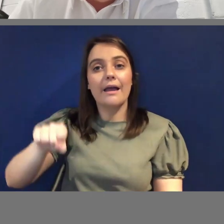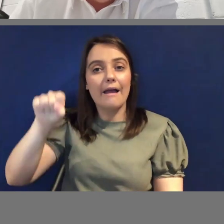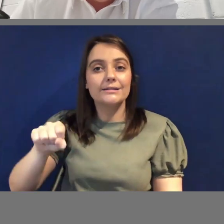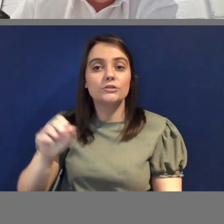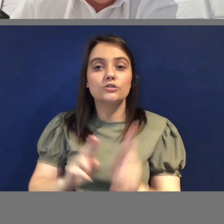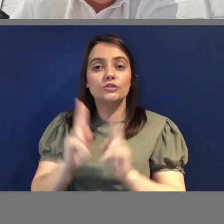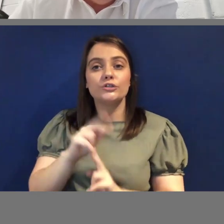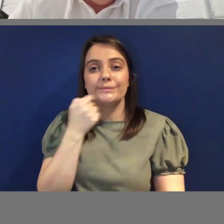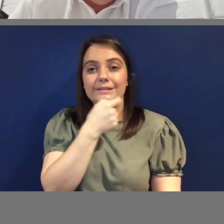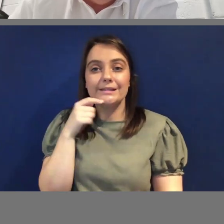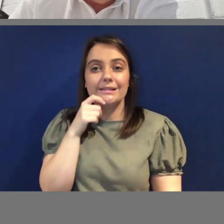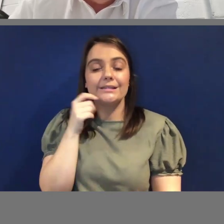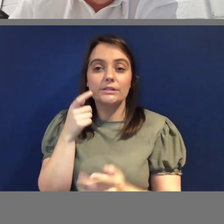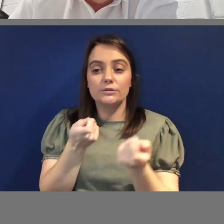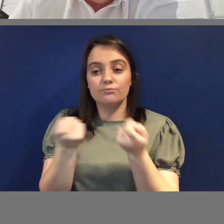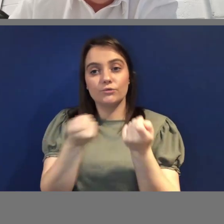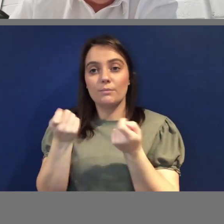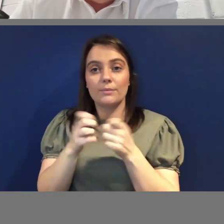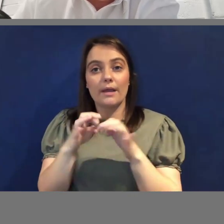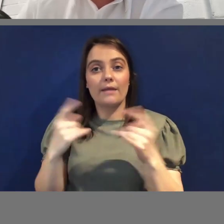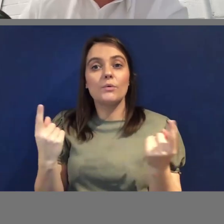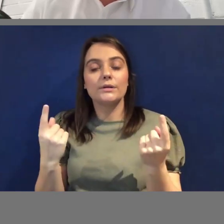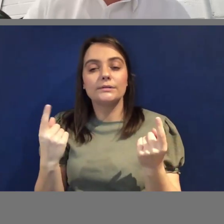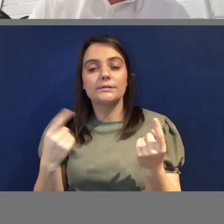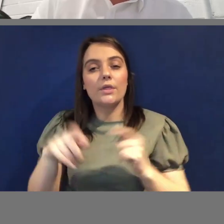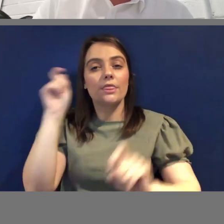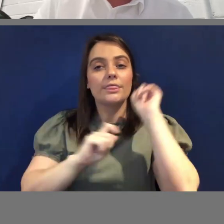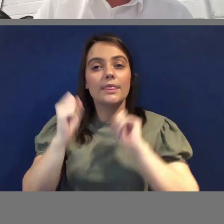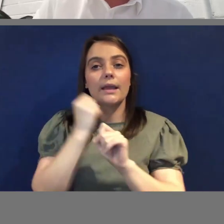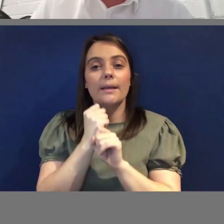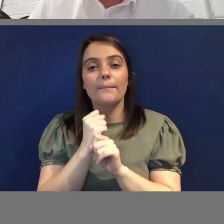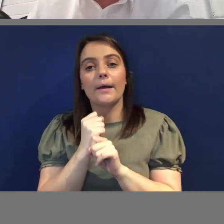to operation by all building users so again think about people with reduced dexterity in their hand